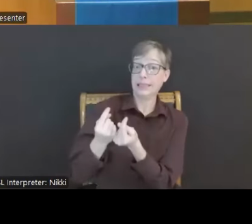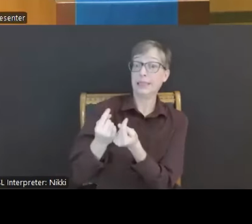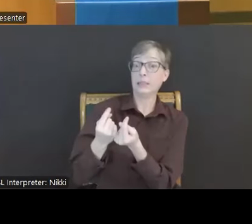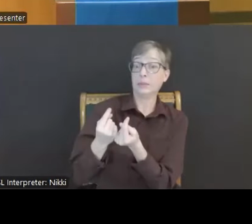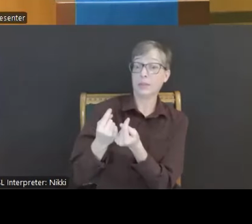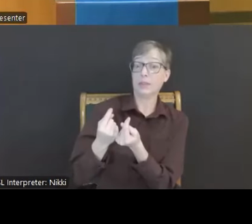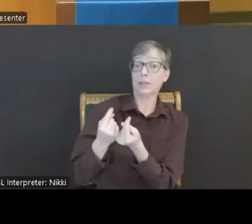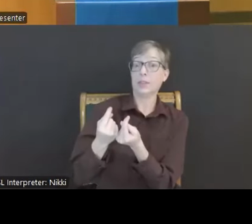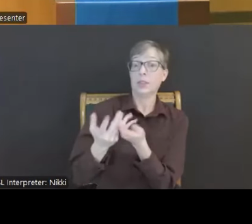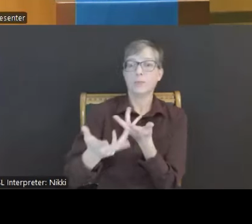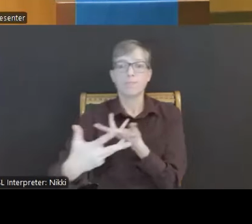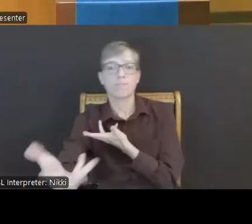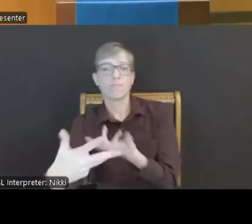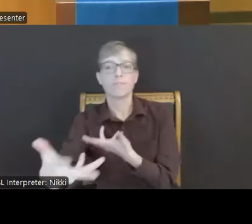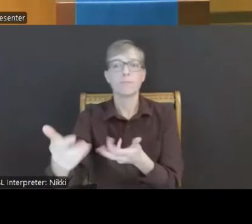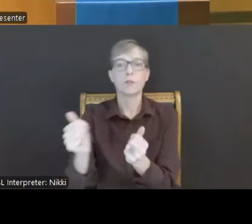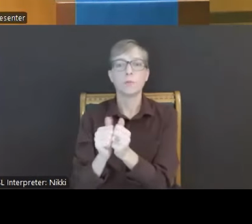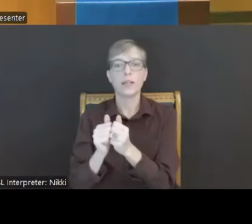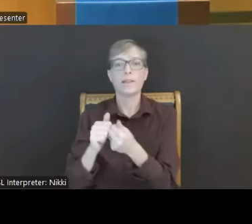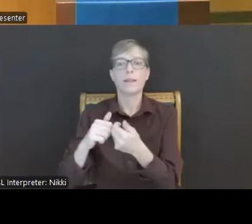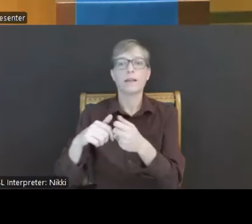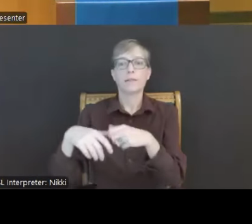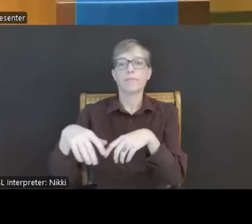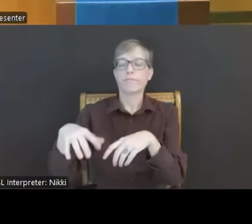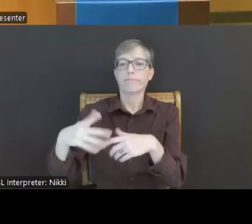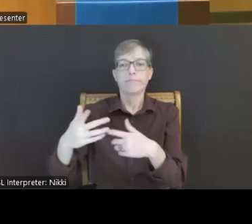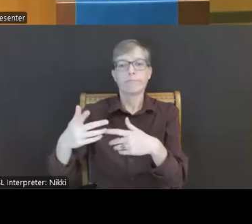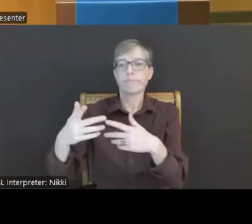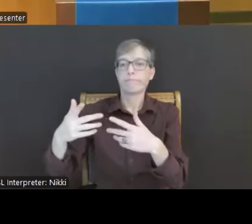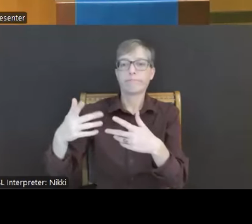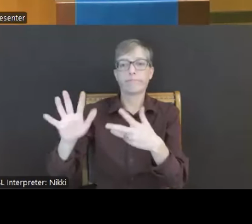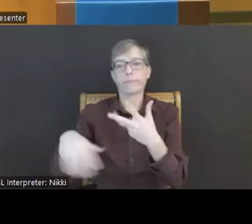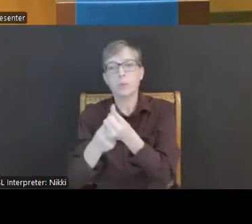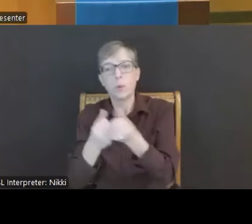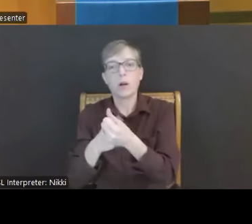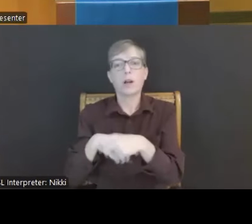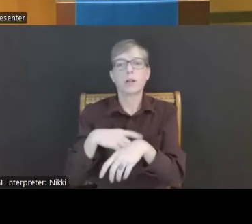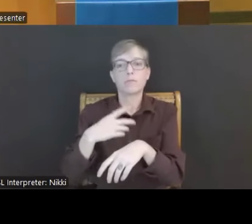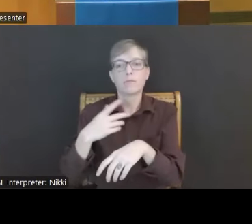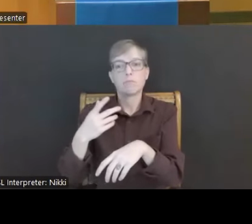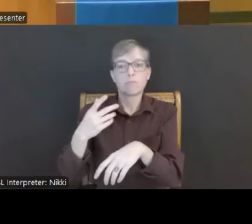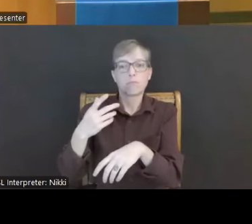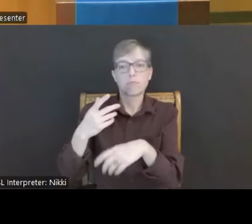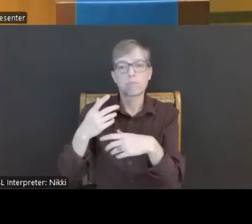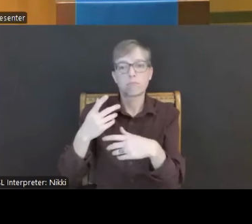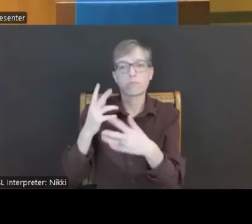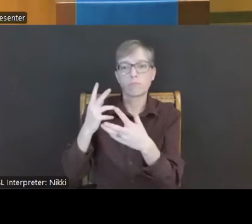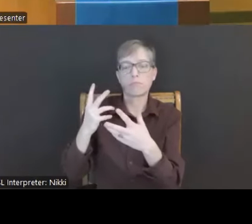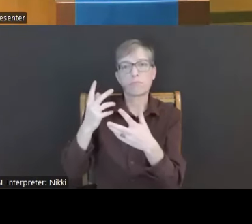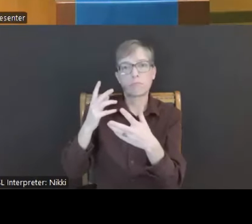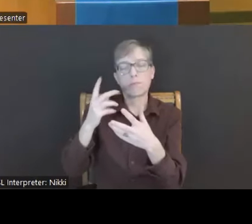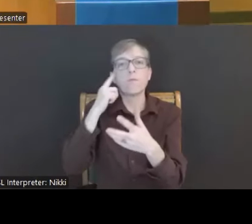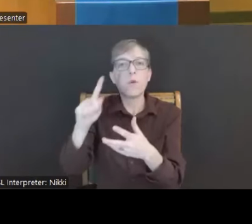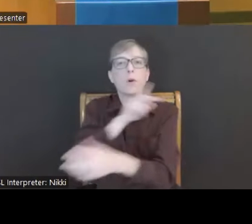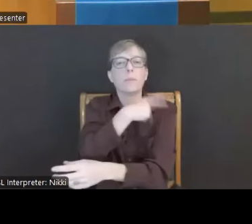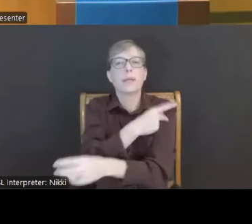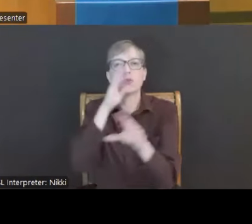supervision um really making sure that our care is patient centered and culturally sensitive